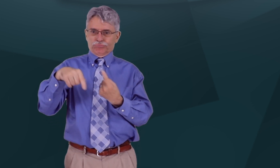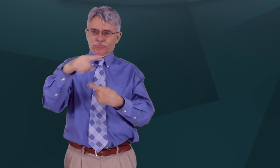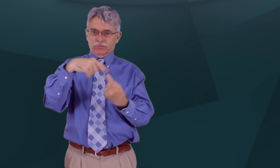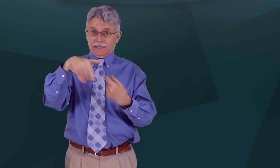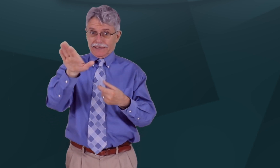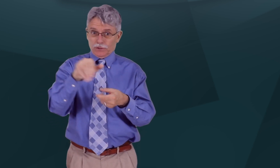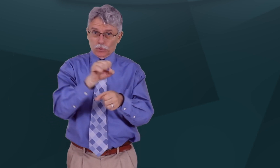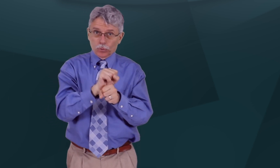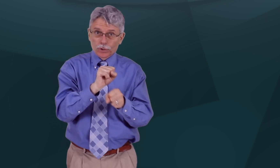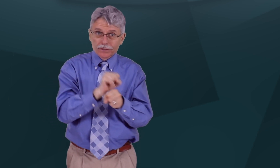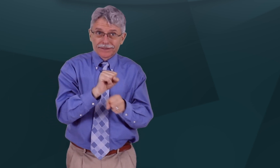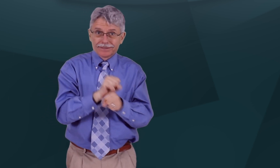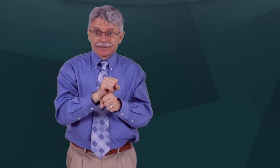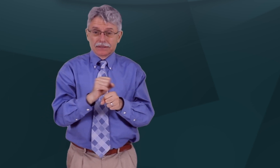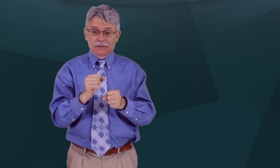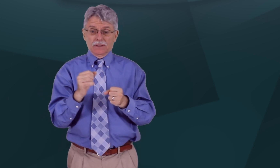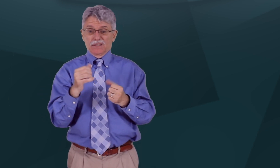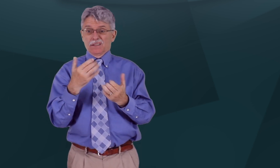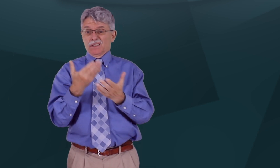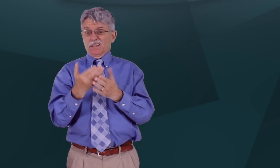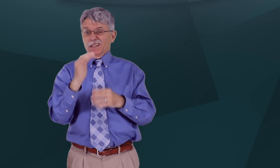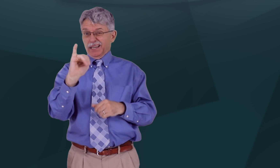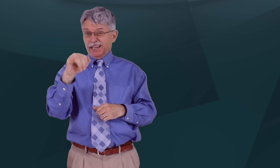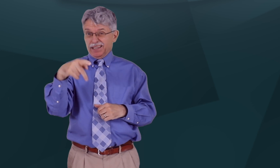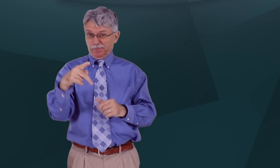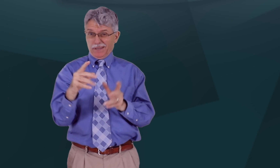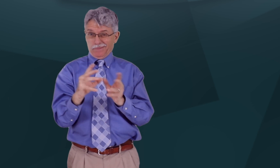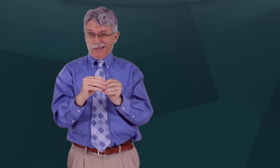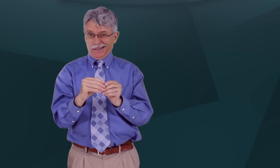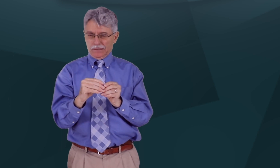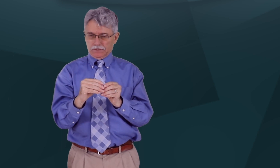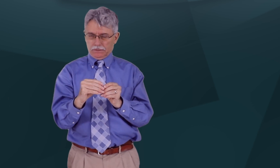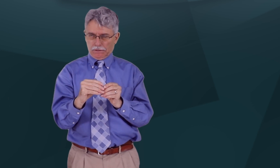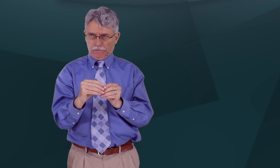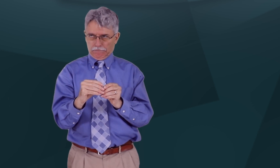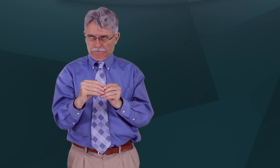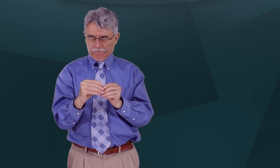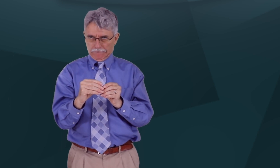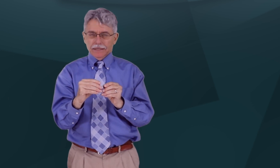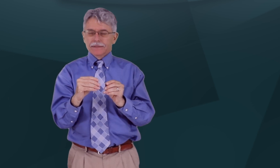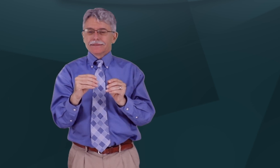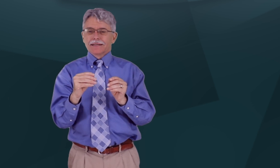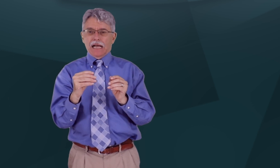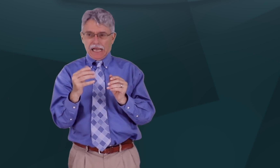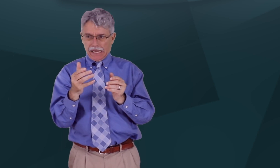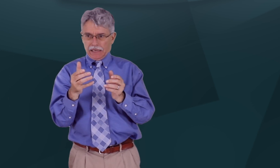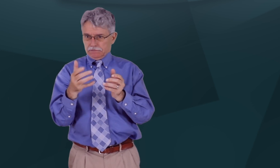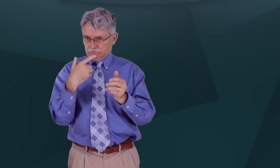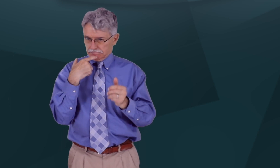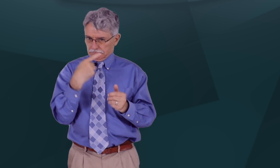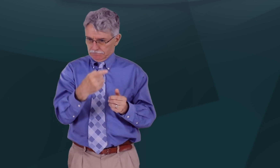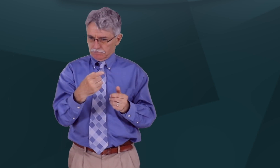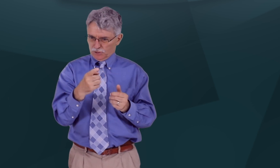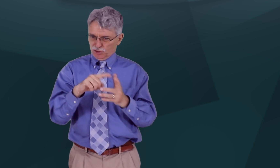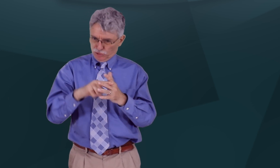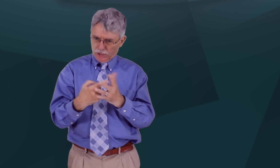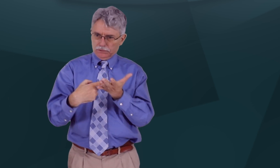Teach them how to -- get to work and go -- and teach them how to go to IEP meetings, as bad as they are.